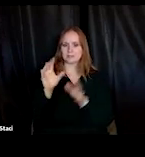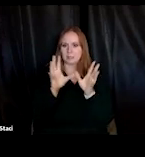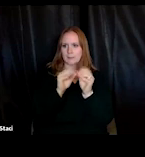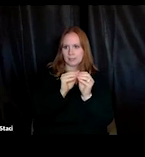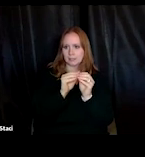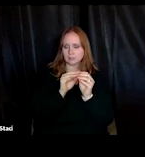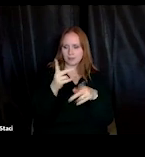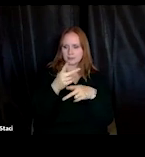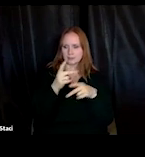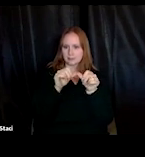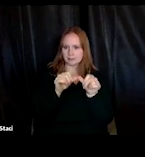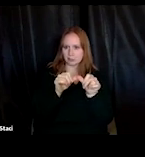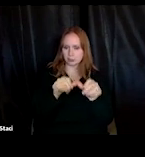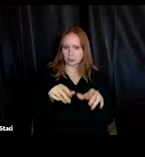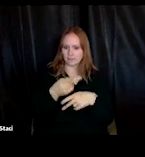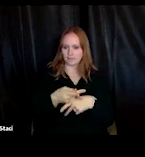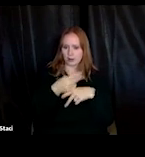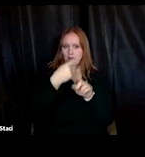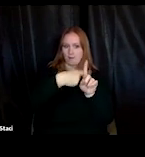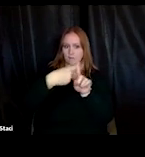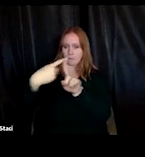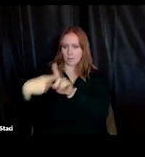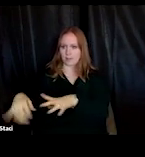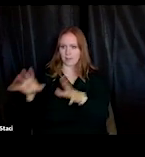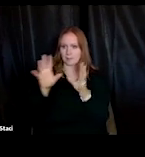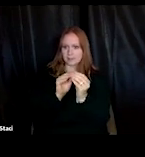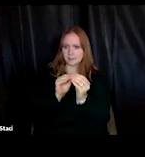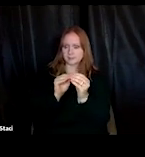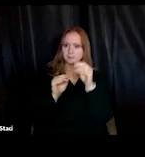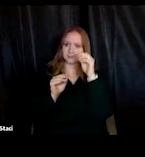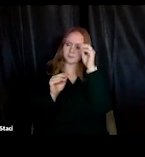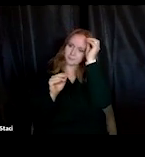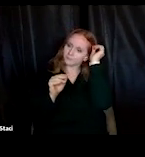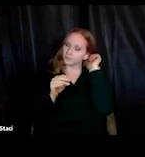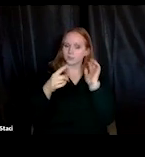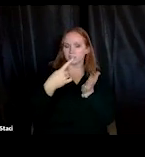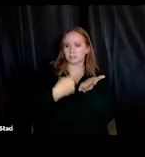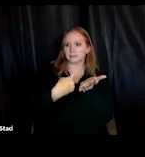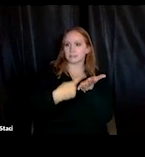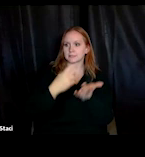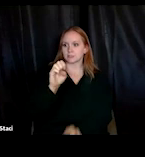that meets monthly that is discussing SOAR. And, again, just having regular conversations